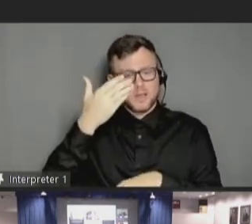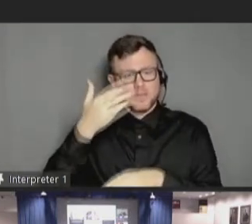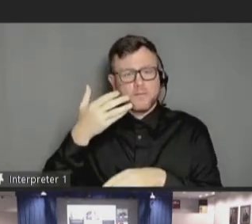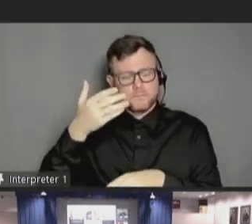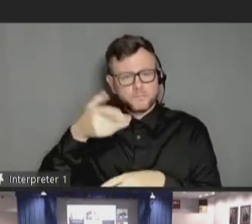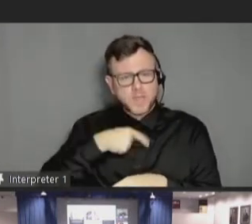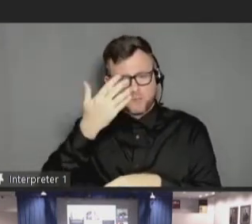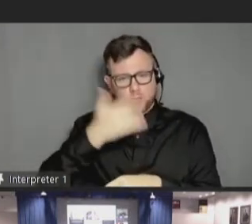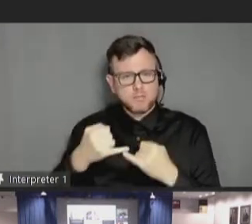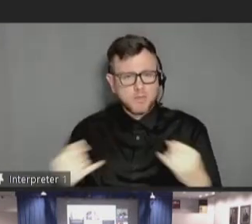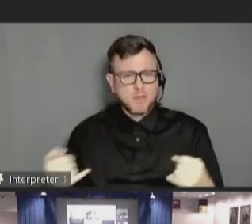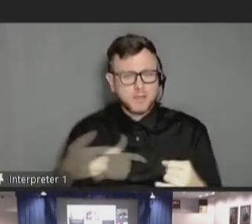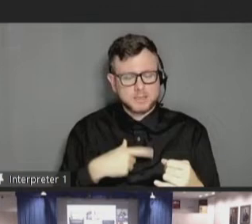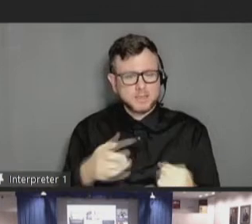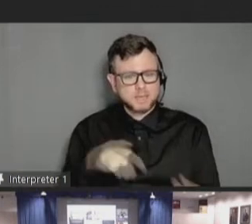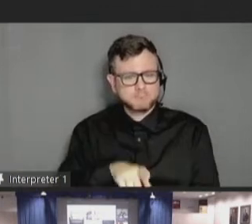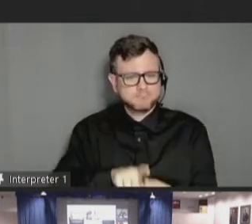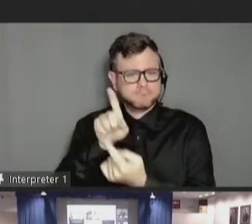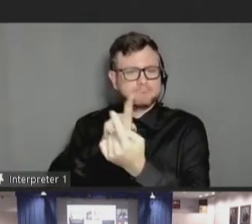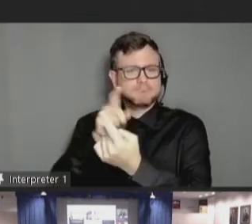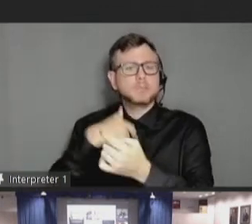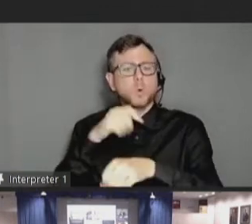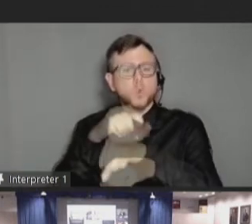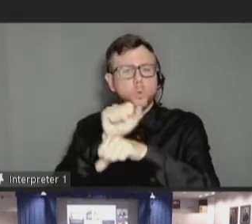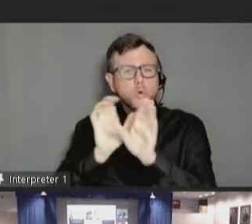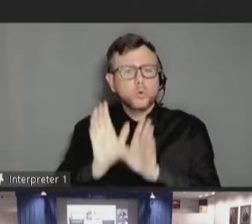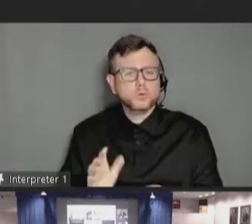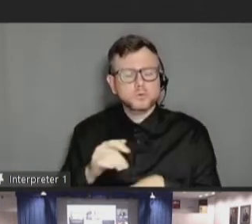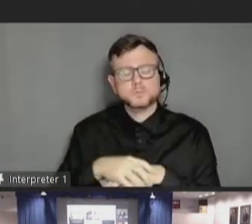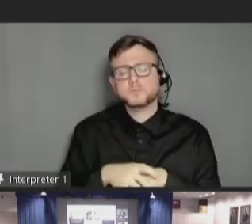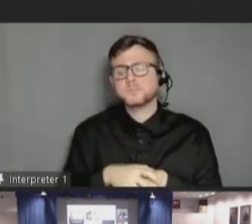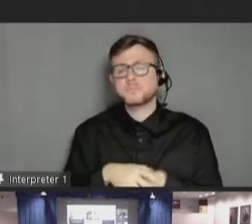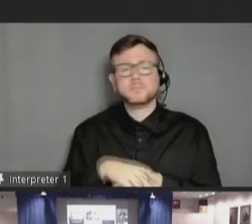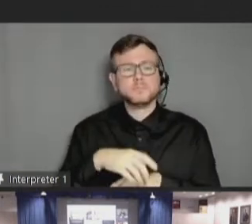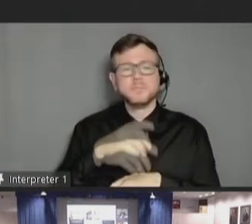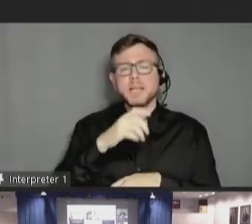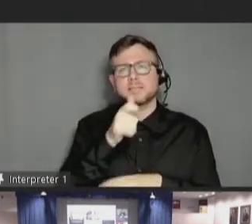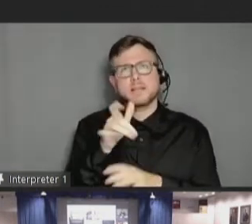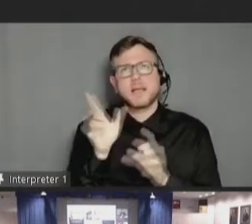And number three -- and this is not directly related to vaccines,